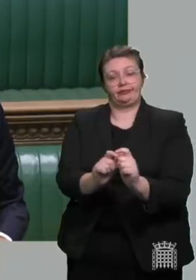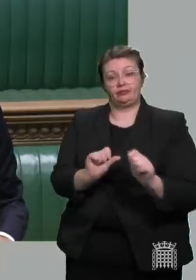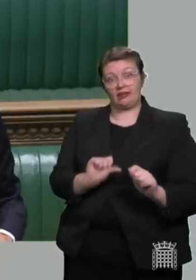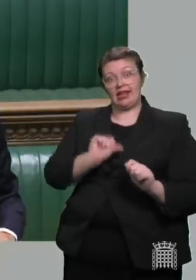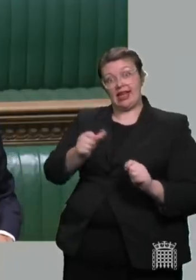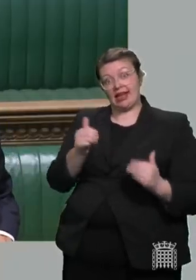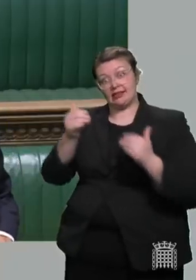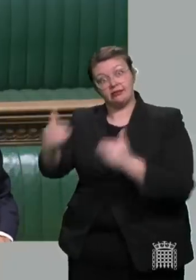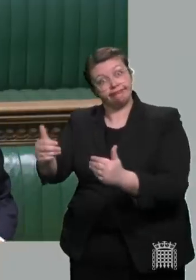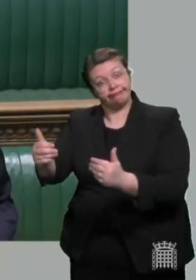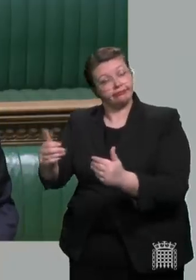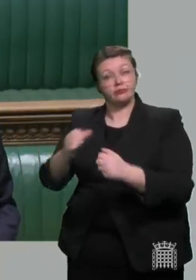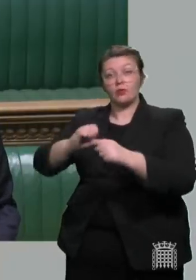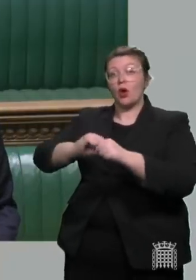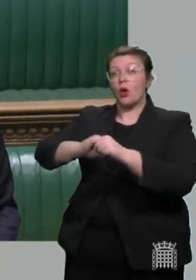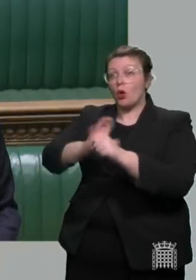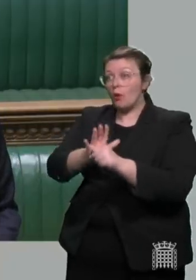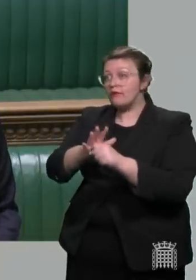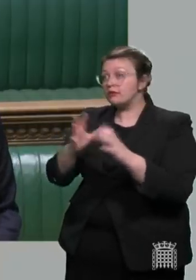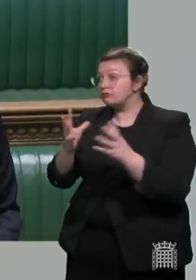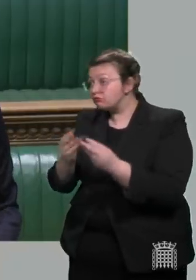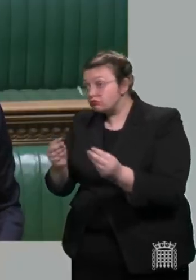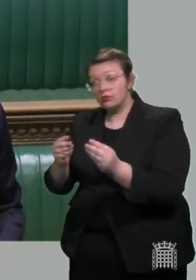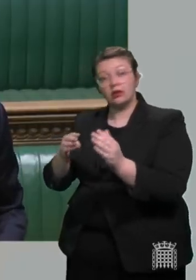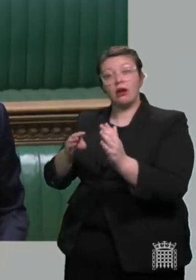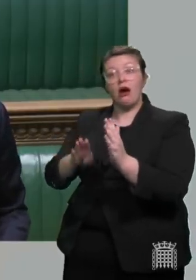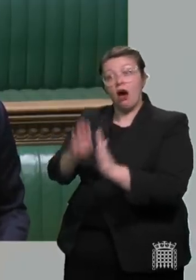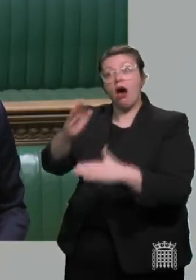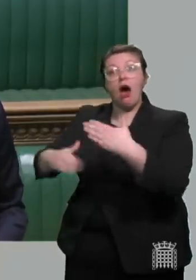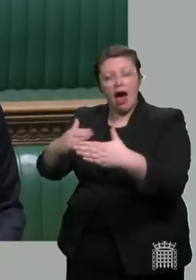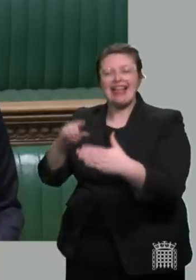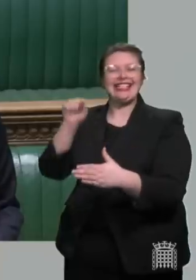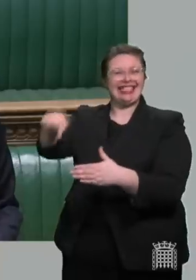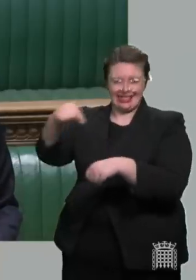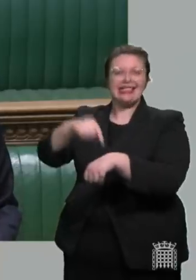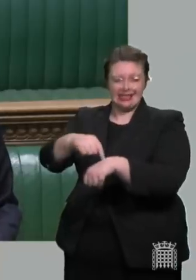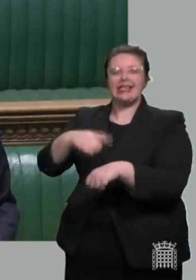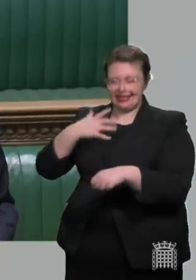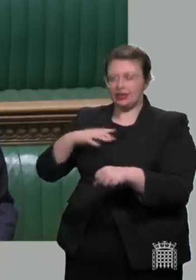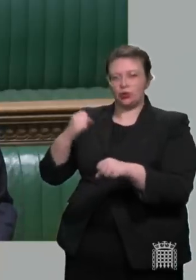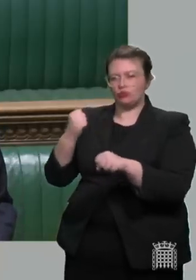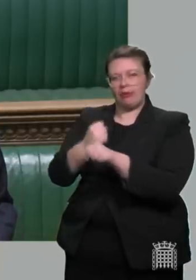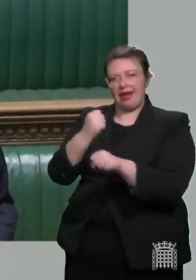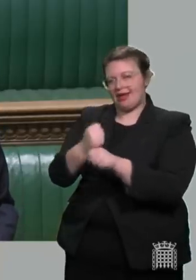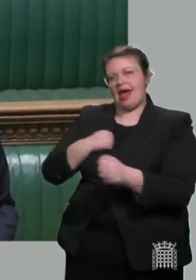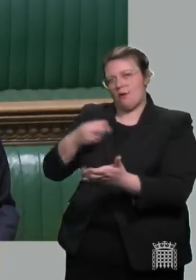to begin fixing the public finances, and I want to be honest today about our plans to do that.